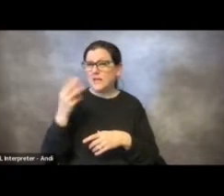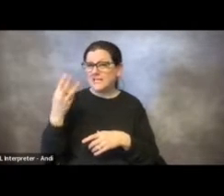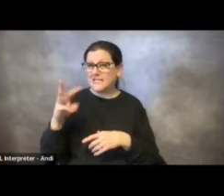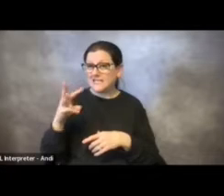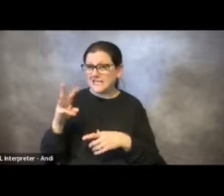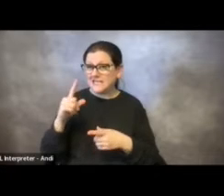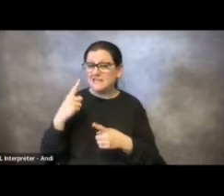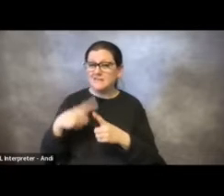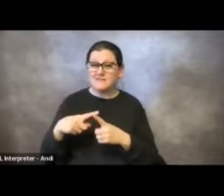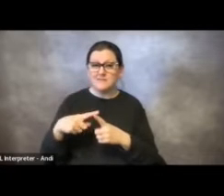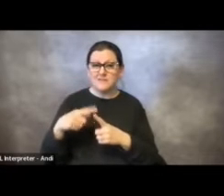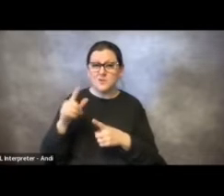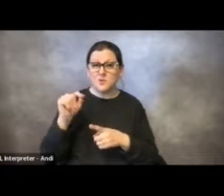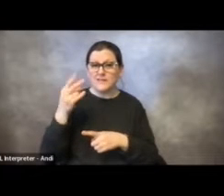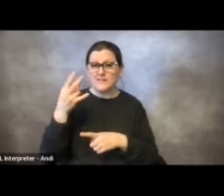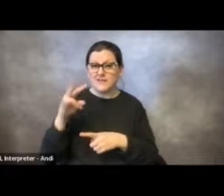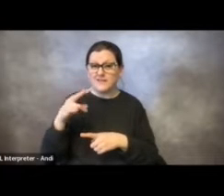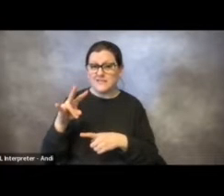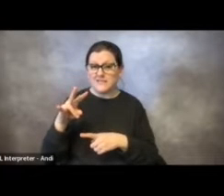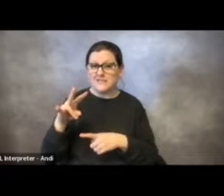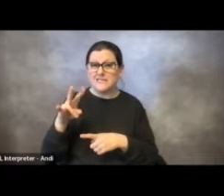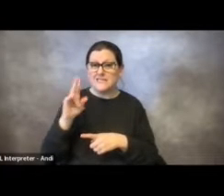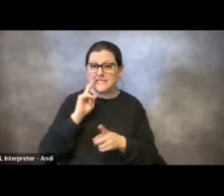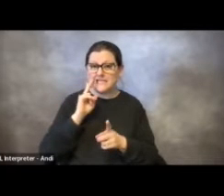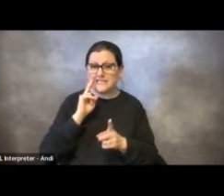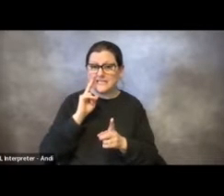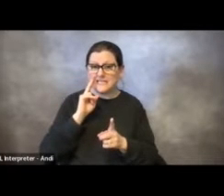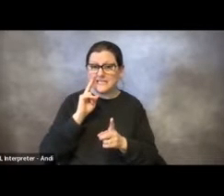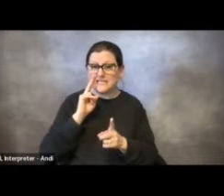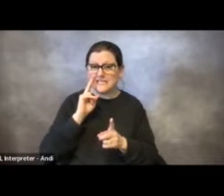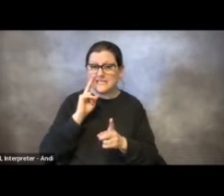2017. As you can see here, it essentially shows you that older